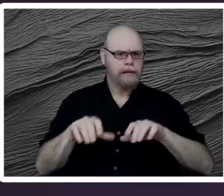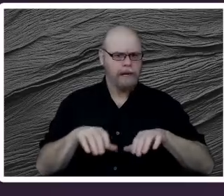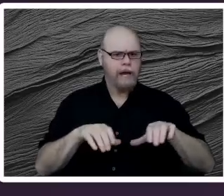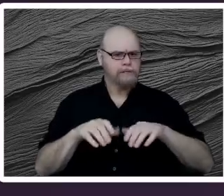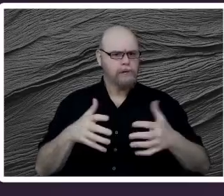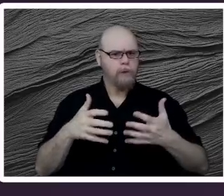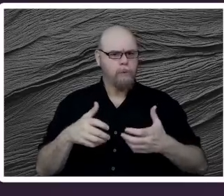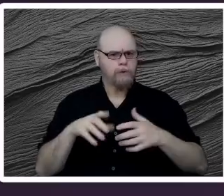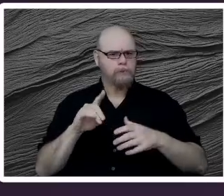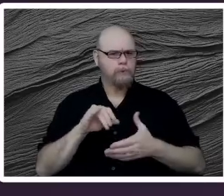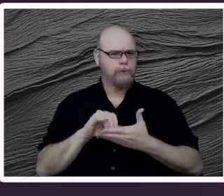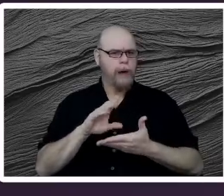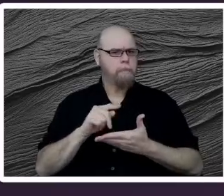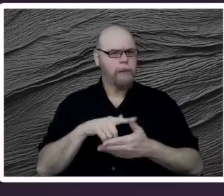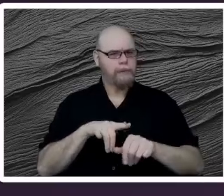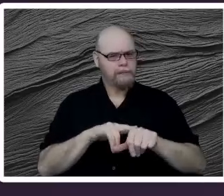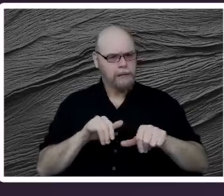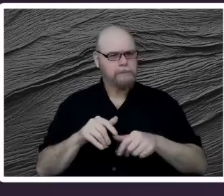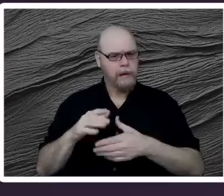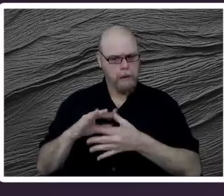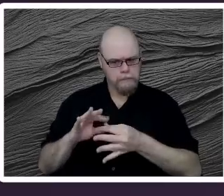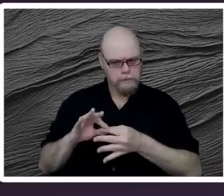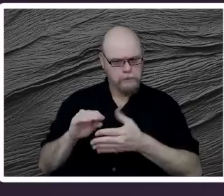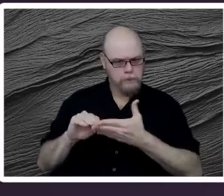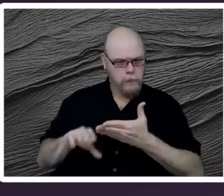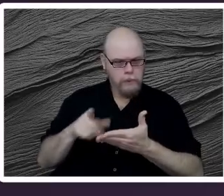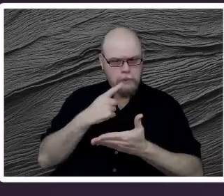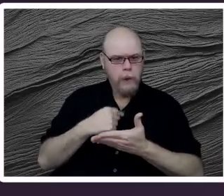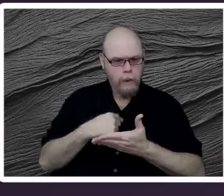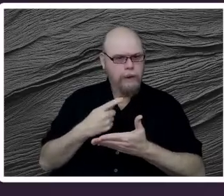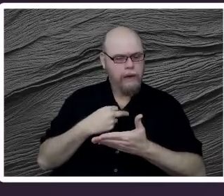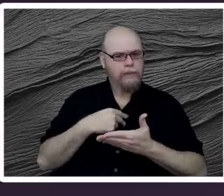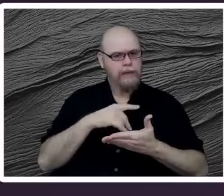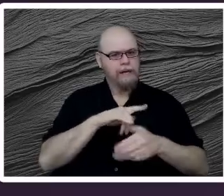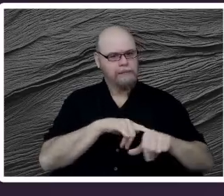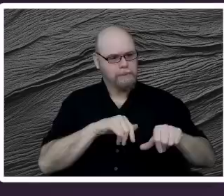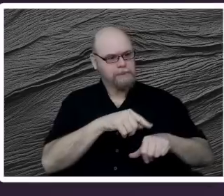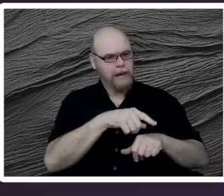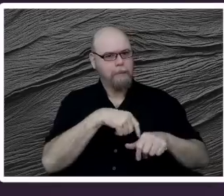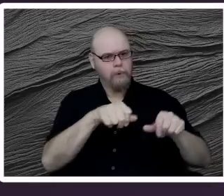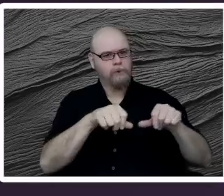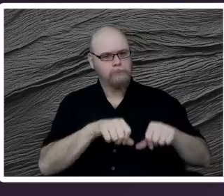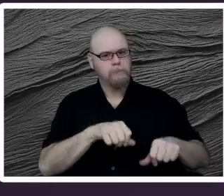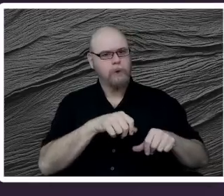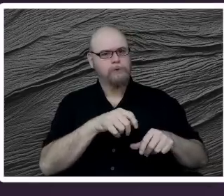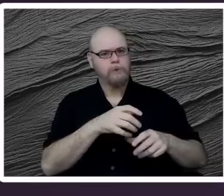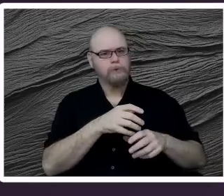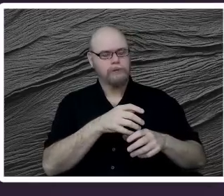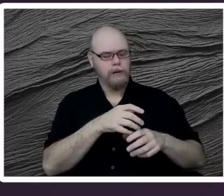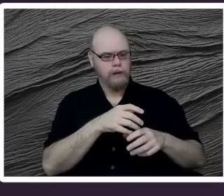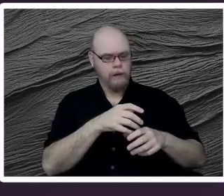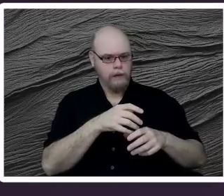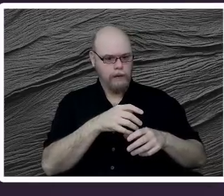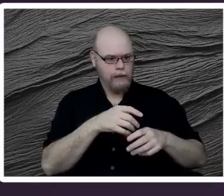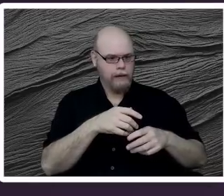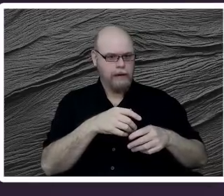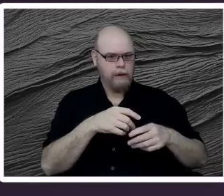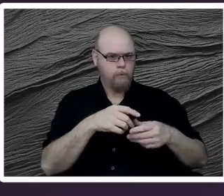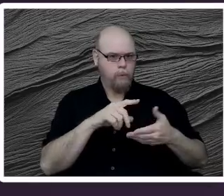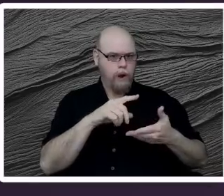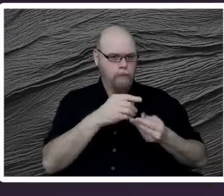was shared with me, the posters came out. And I definitely used them many times through the